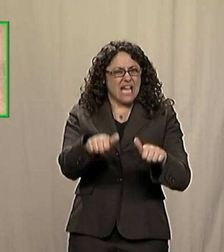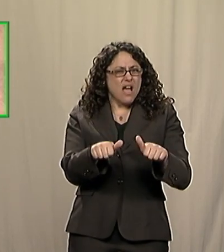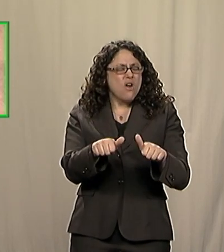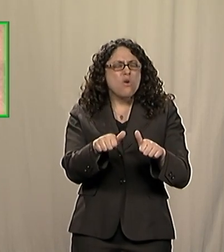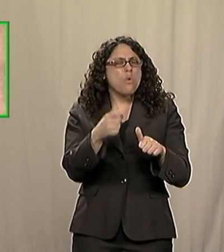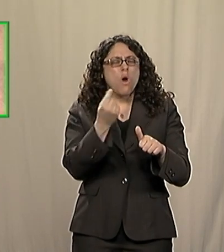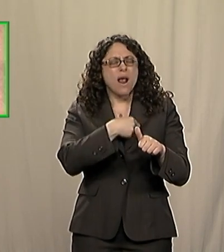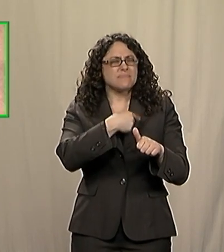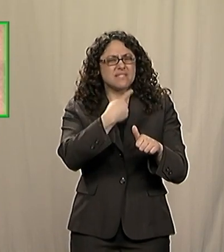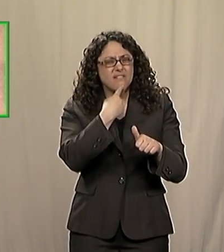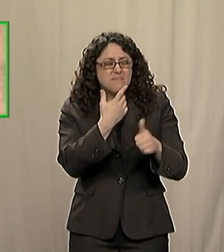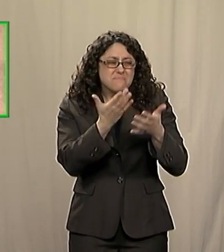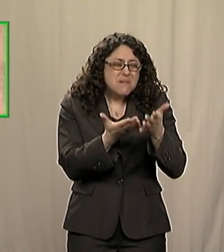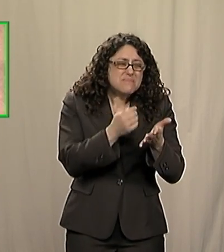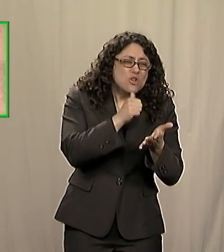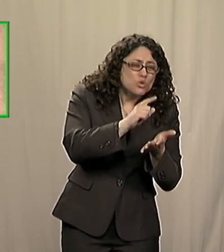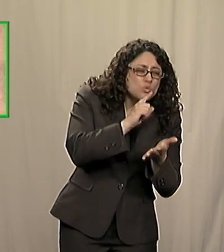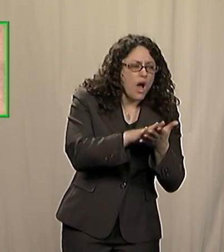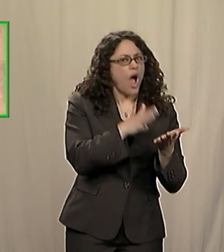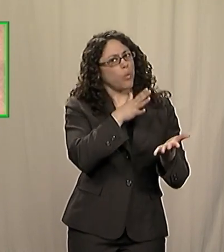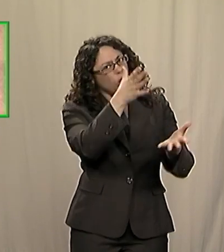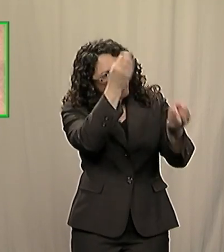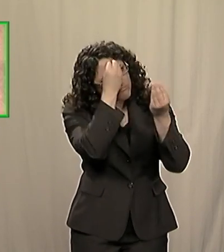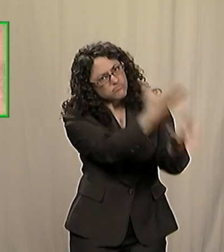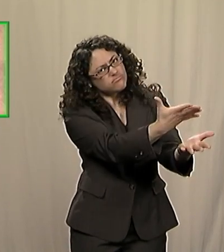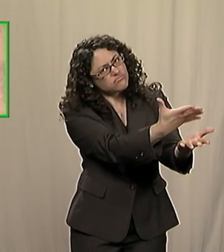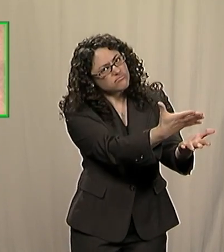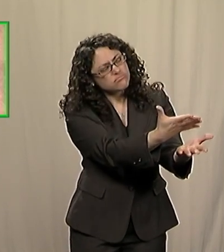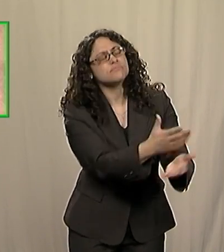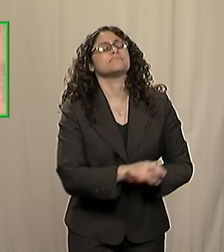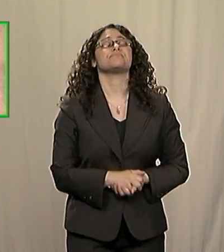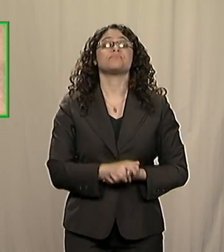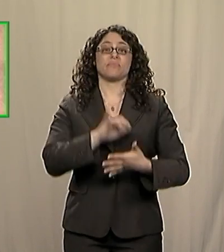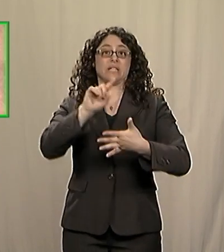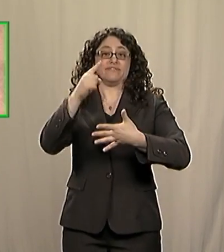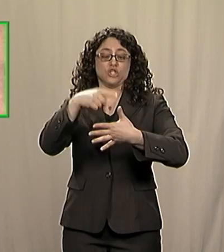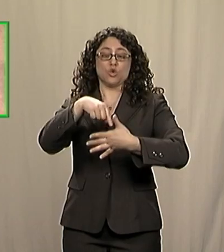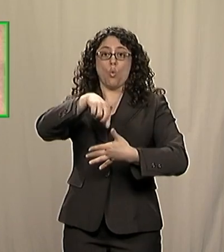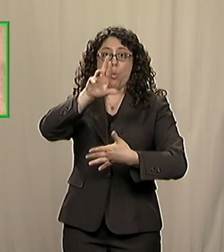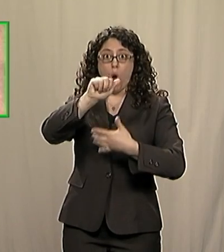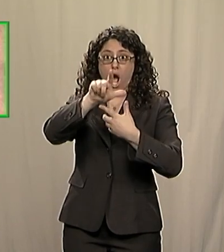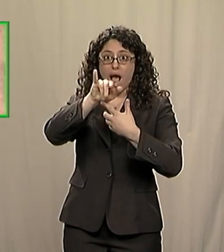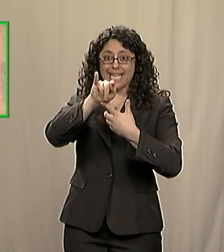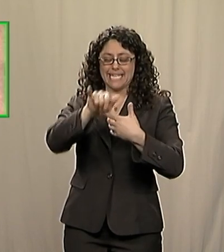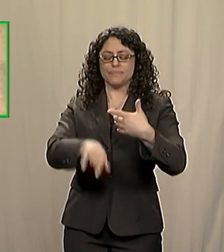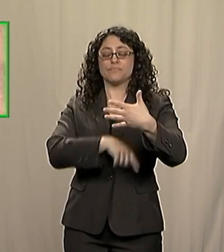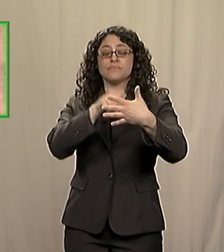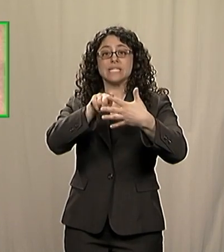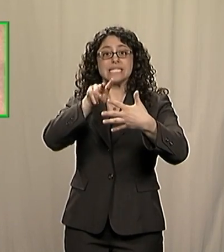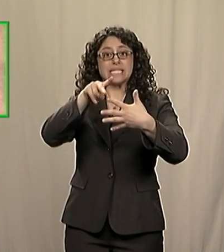I'll let you know that. The second rule is the rule of quantity.